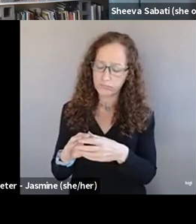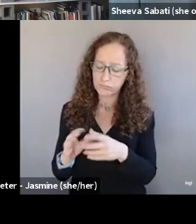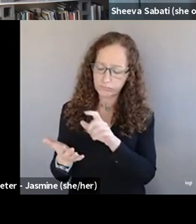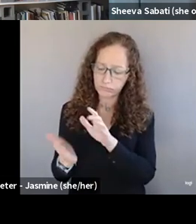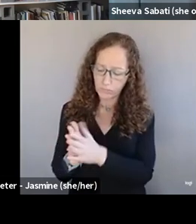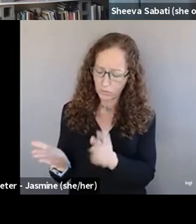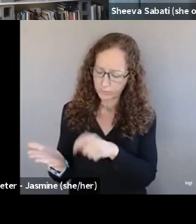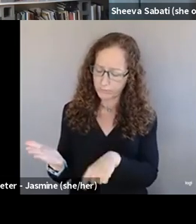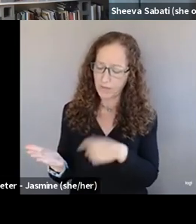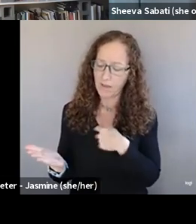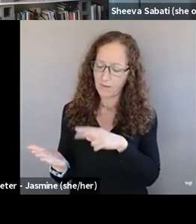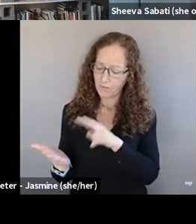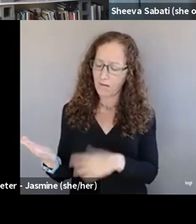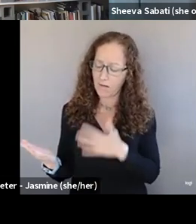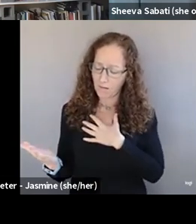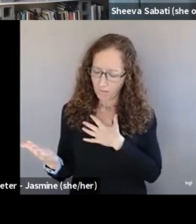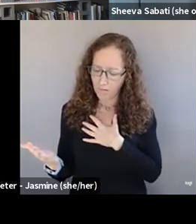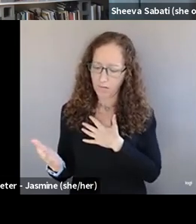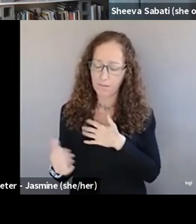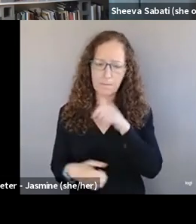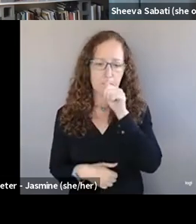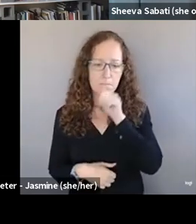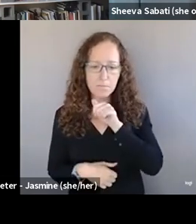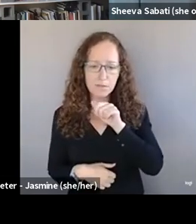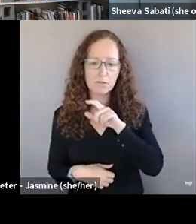patience the pause and the relax and I know that we also just